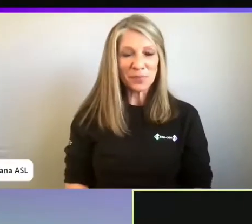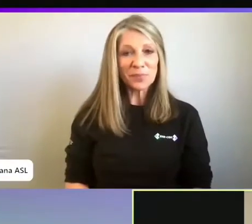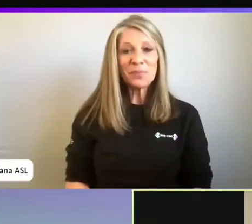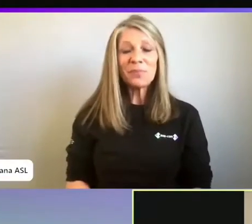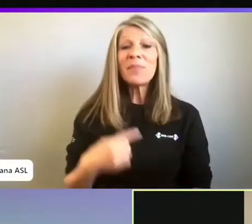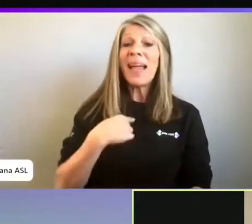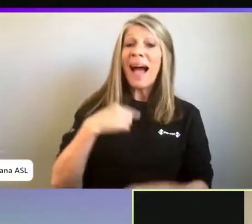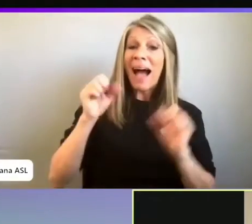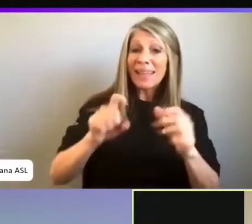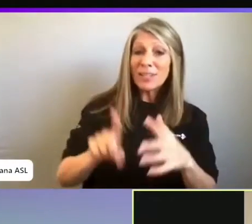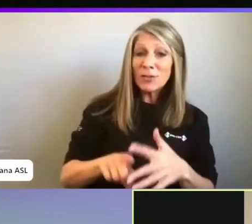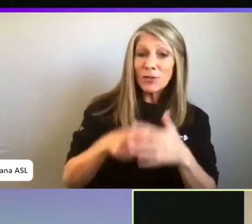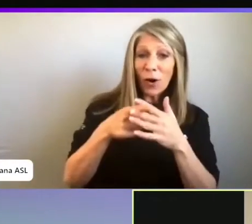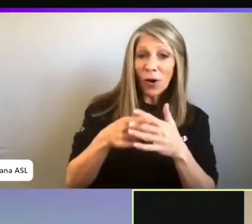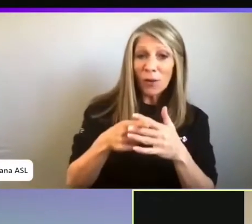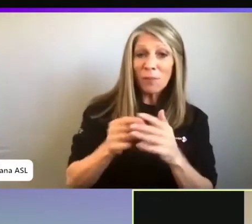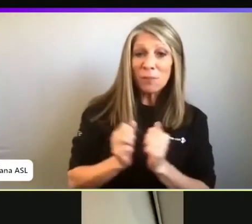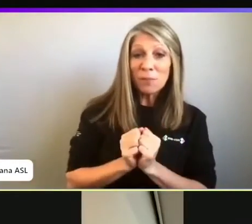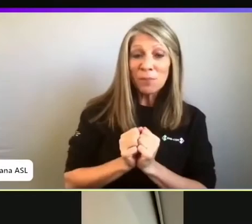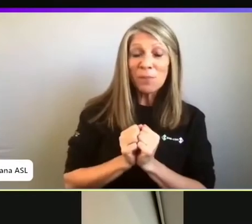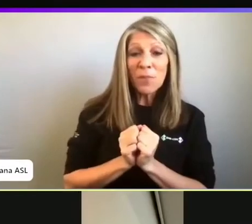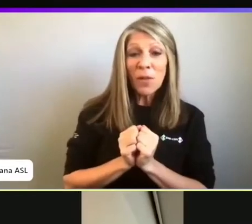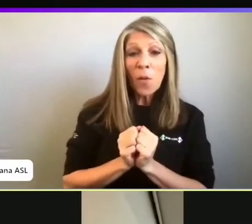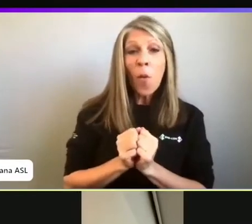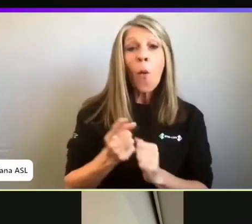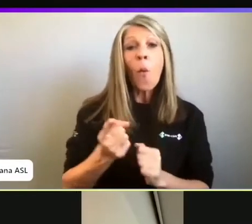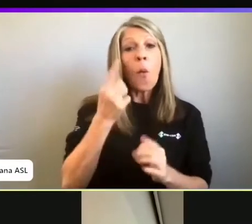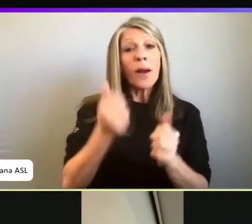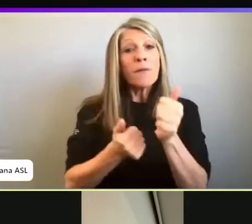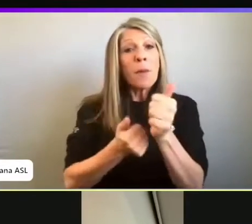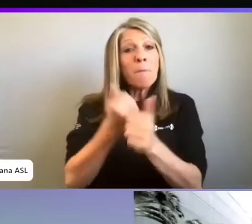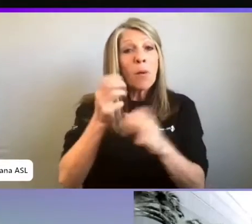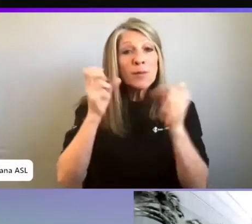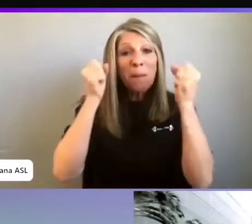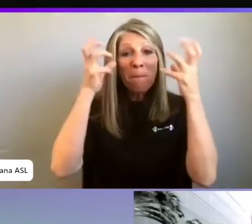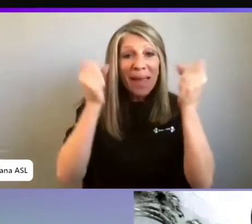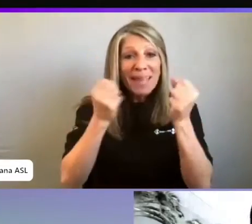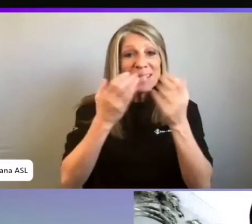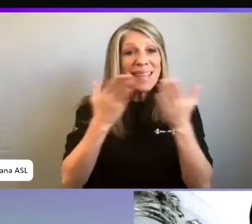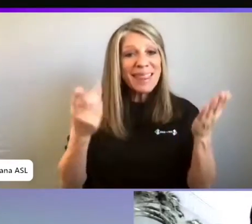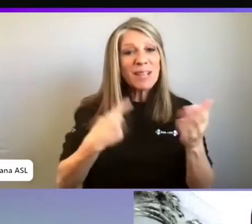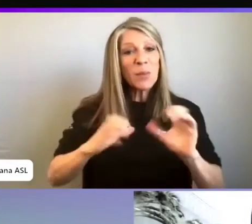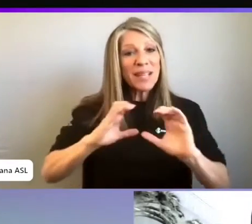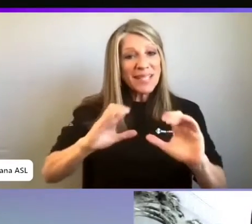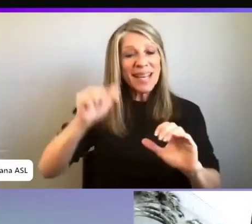talk about what the team learned along the way.